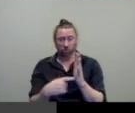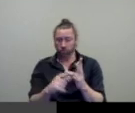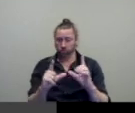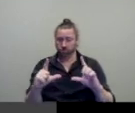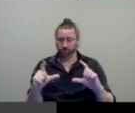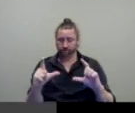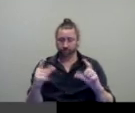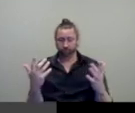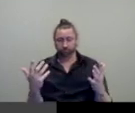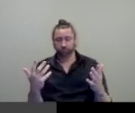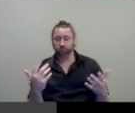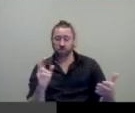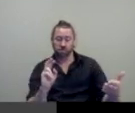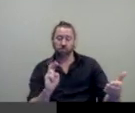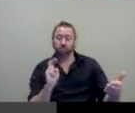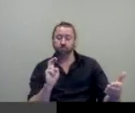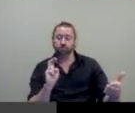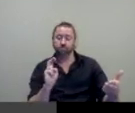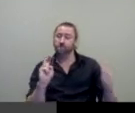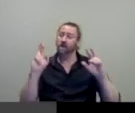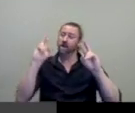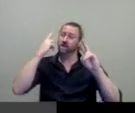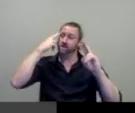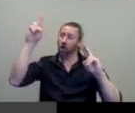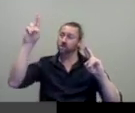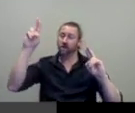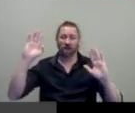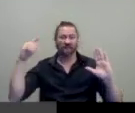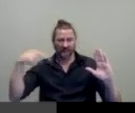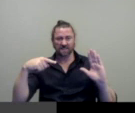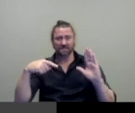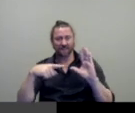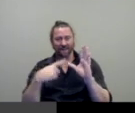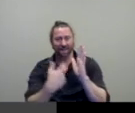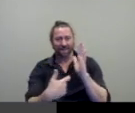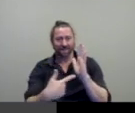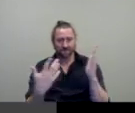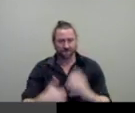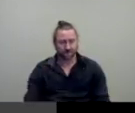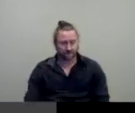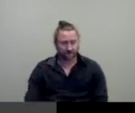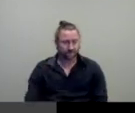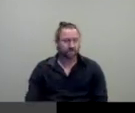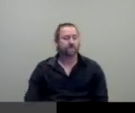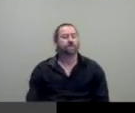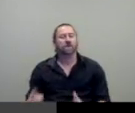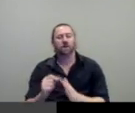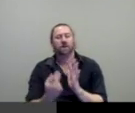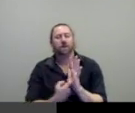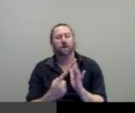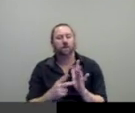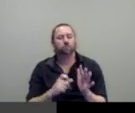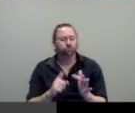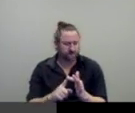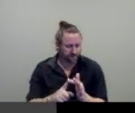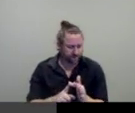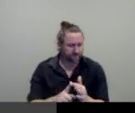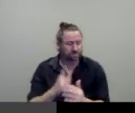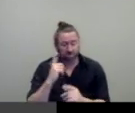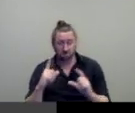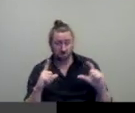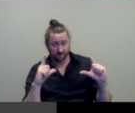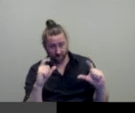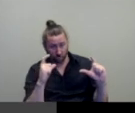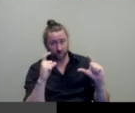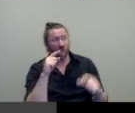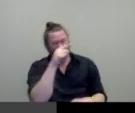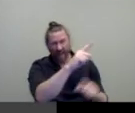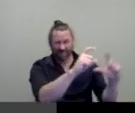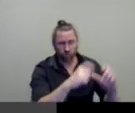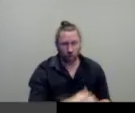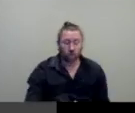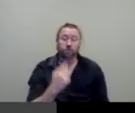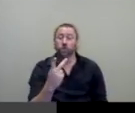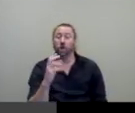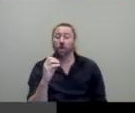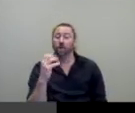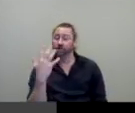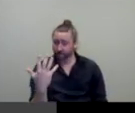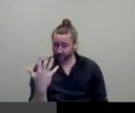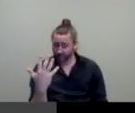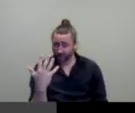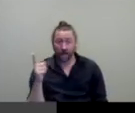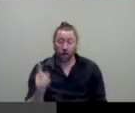selecting signing and titling an object as art for prince this gesture certainly paid off in 2005 it